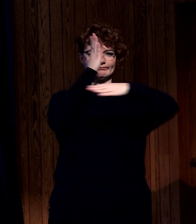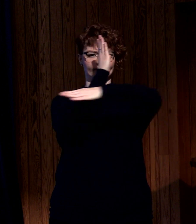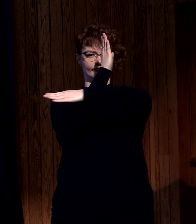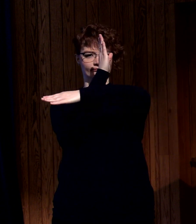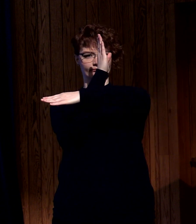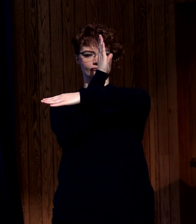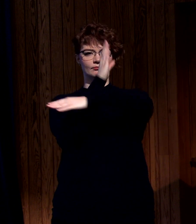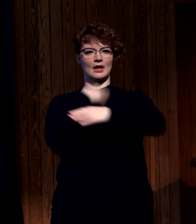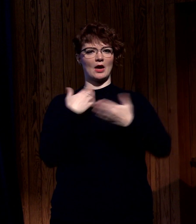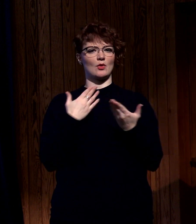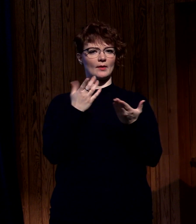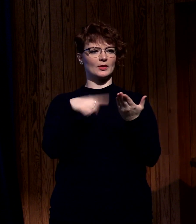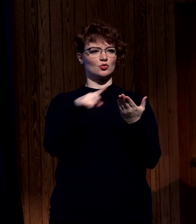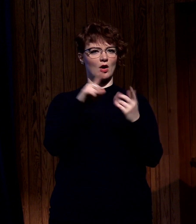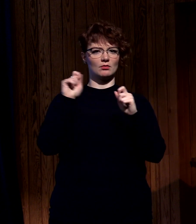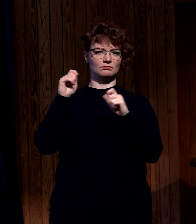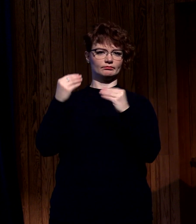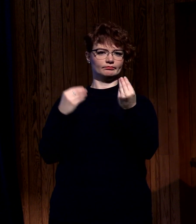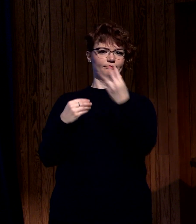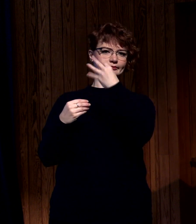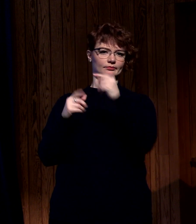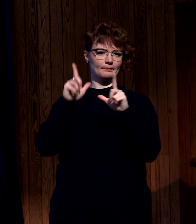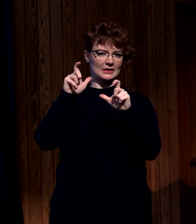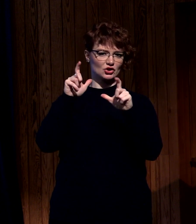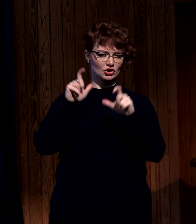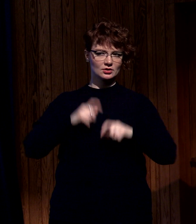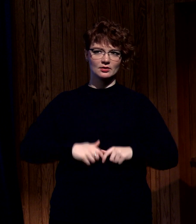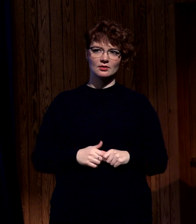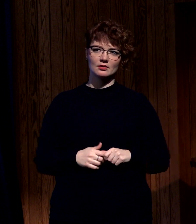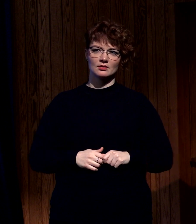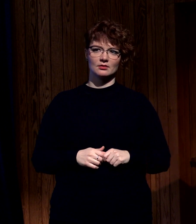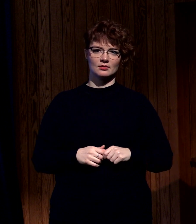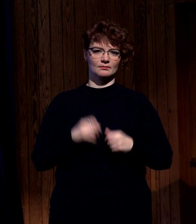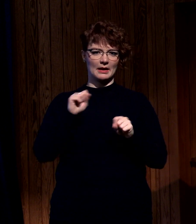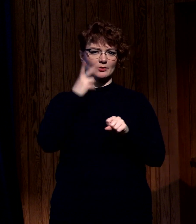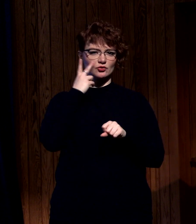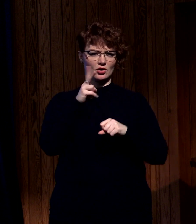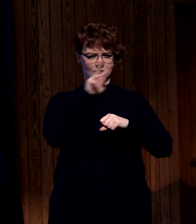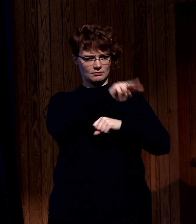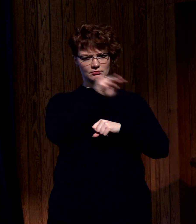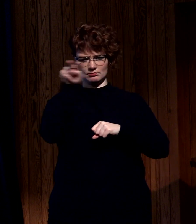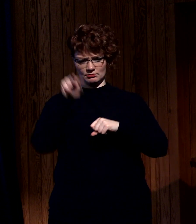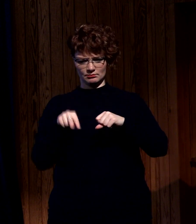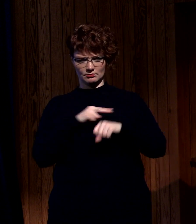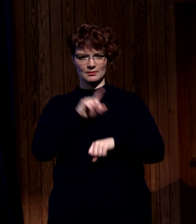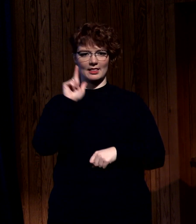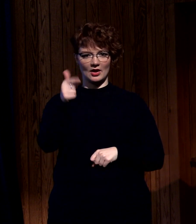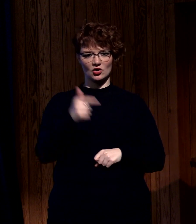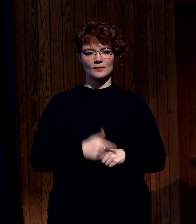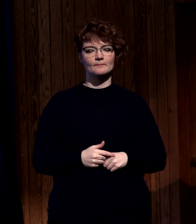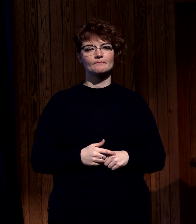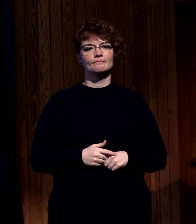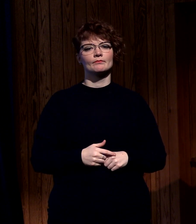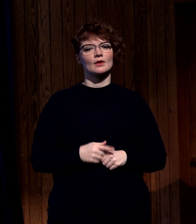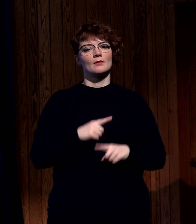recommend to you is to take out your phone, take a picture of this to look at it later on. But here's my challenge for you as a